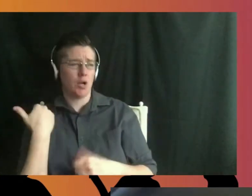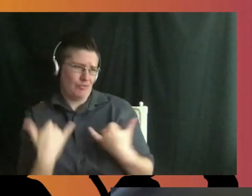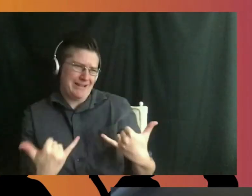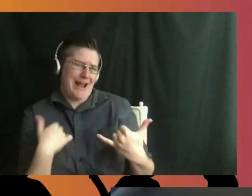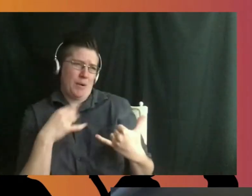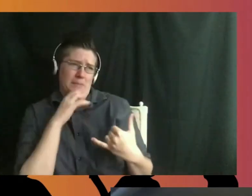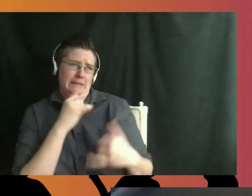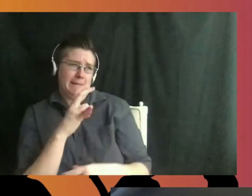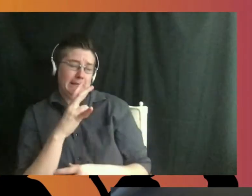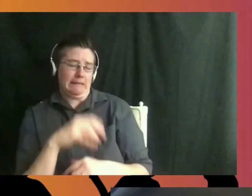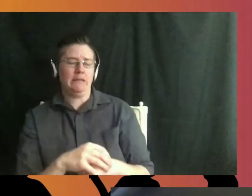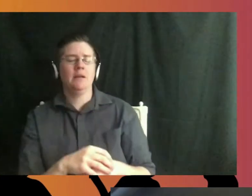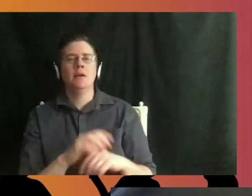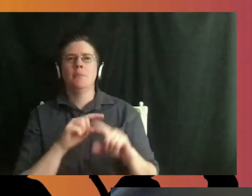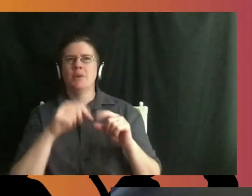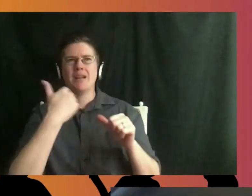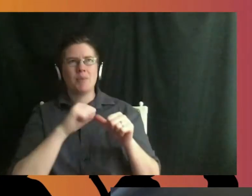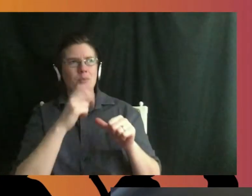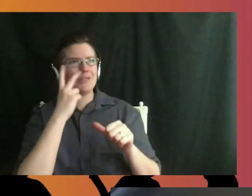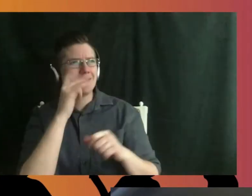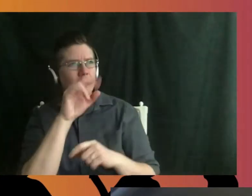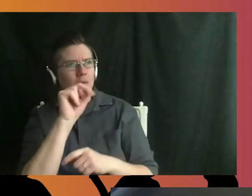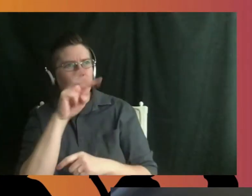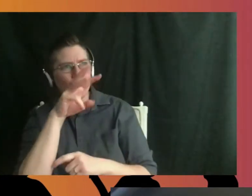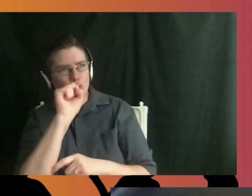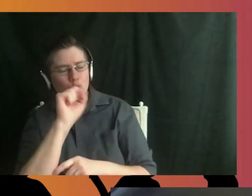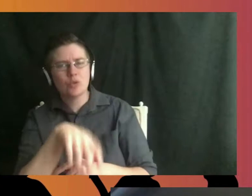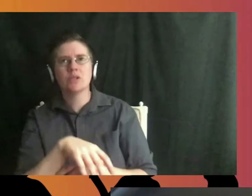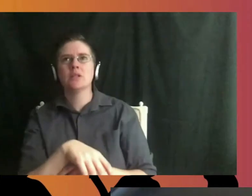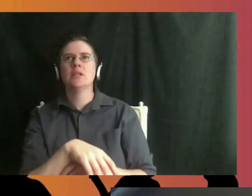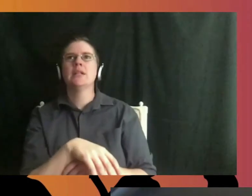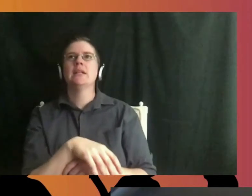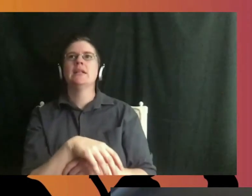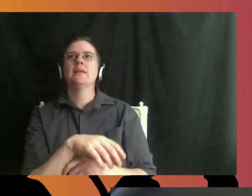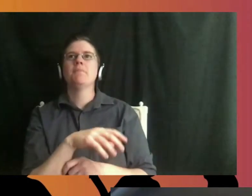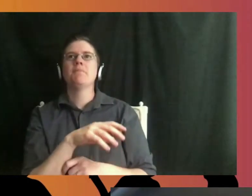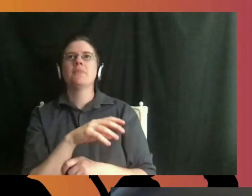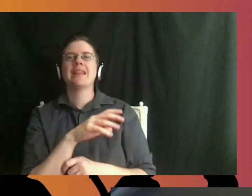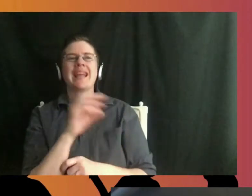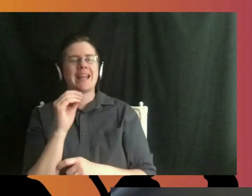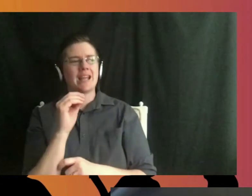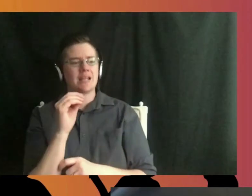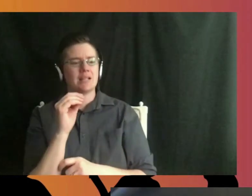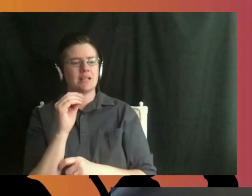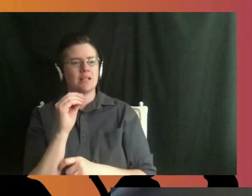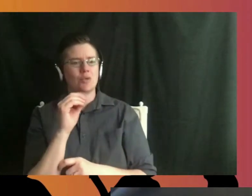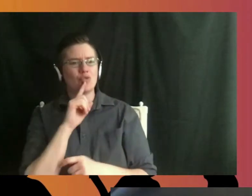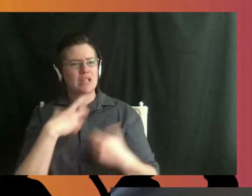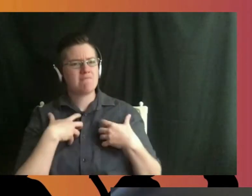news and what makes me very angry is that most of these things aren't heard of unless there's